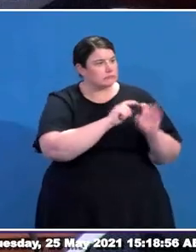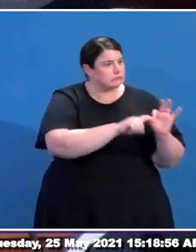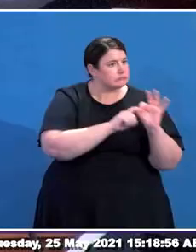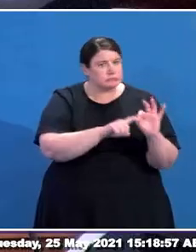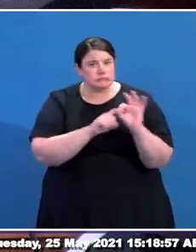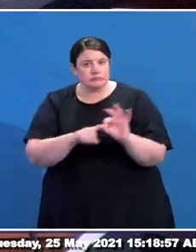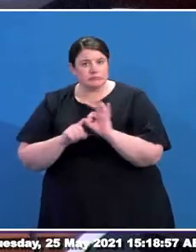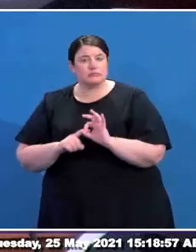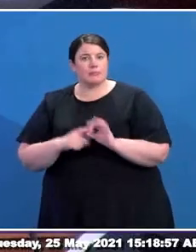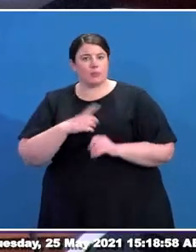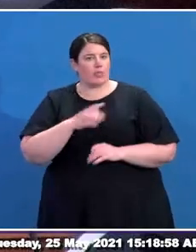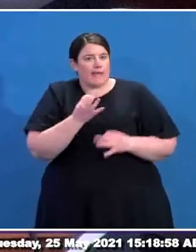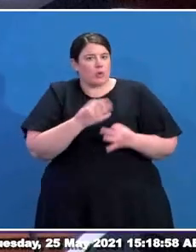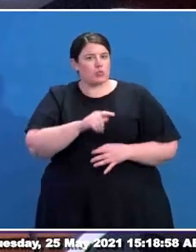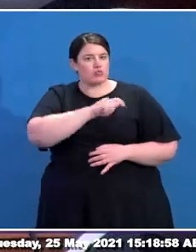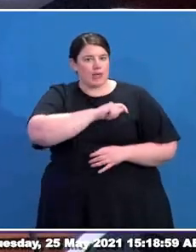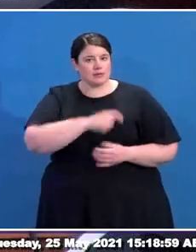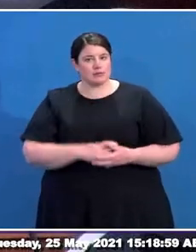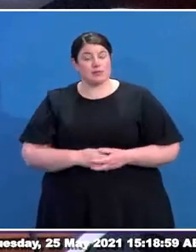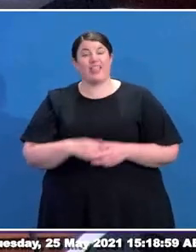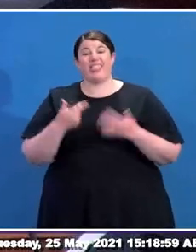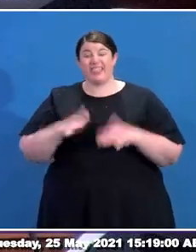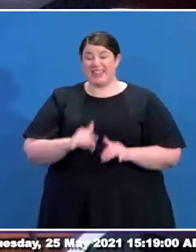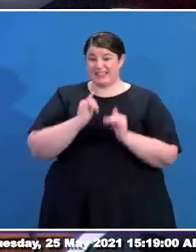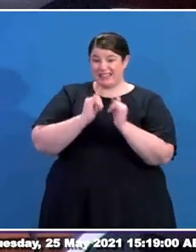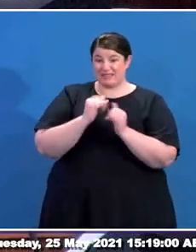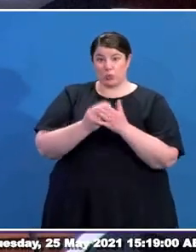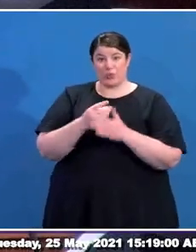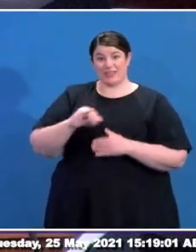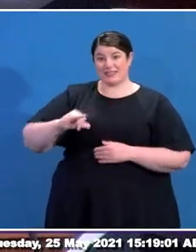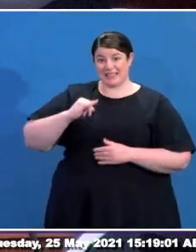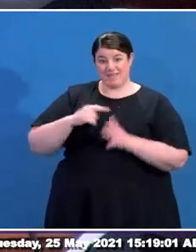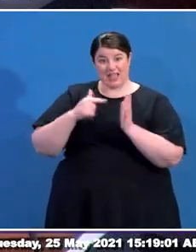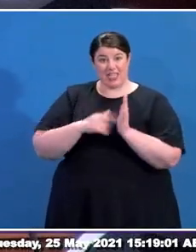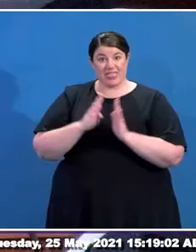You go on to say: Interviews with the staff at the house indicate that